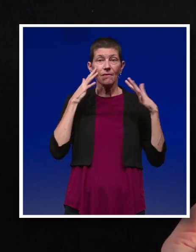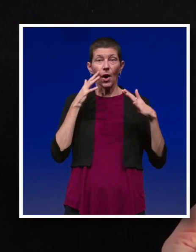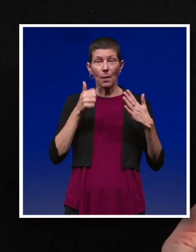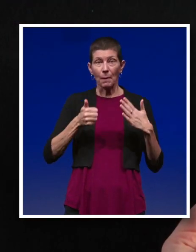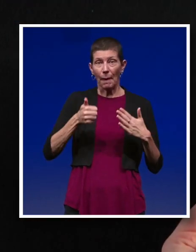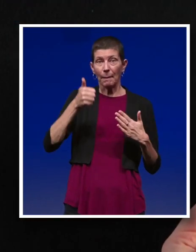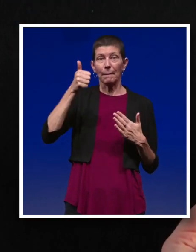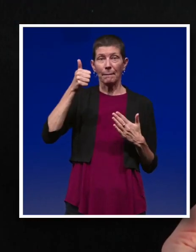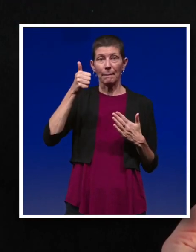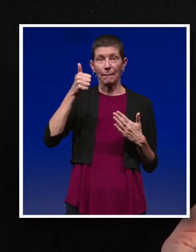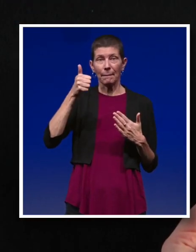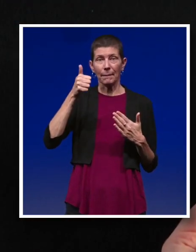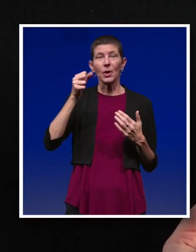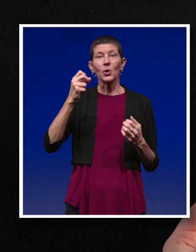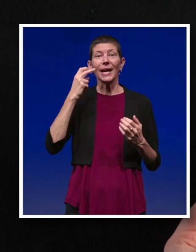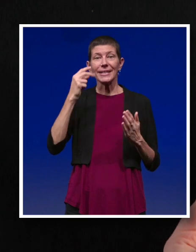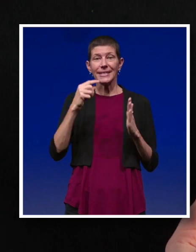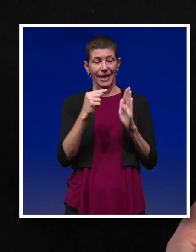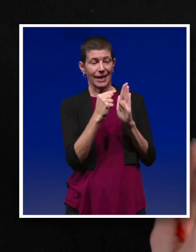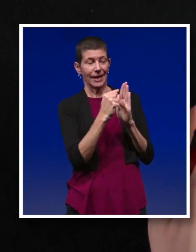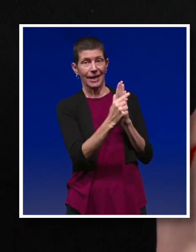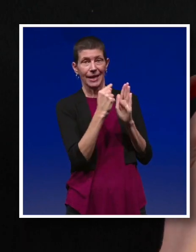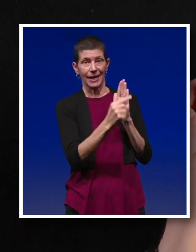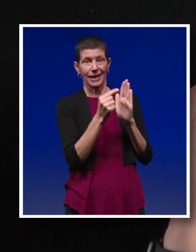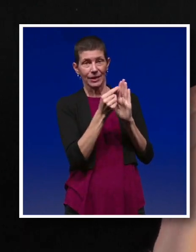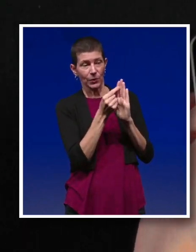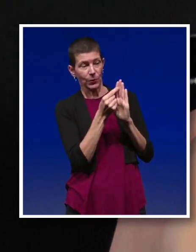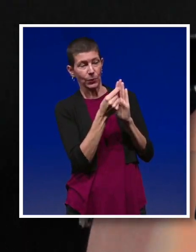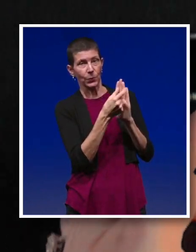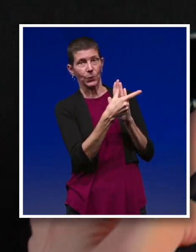When we turn the volume up, you can see the indicator